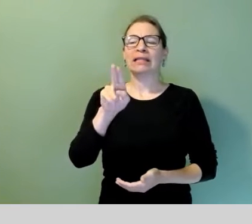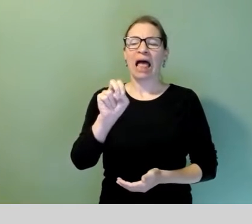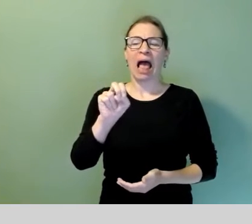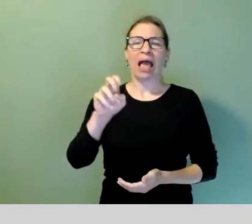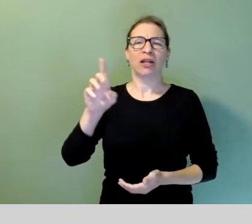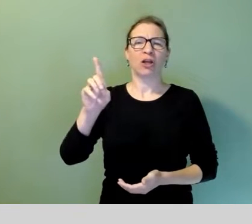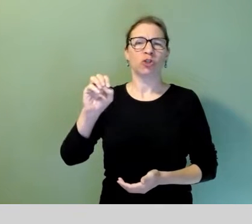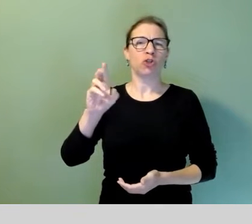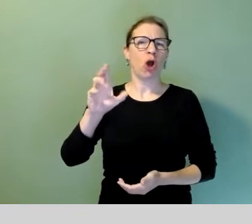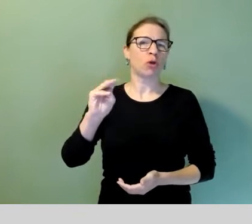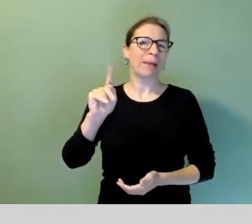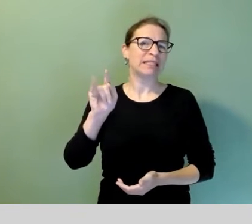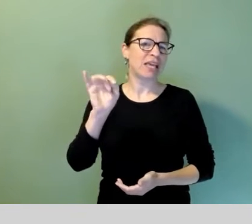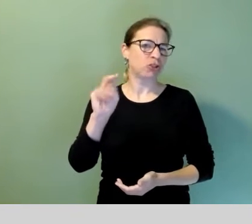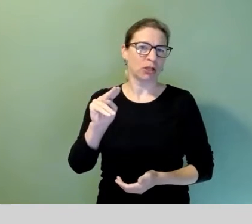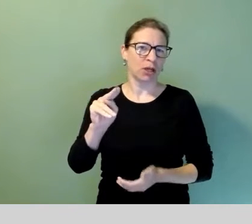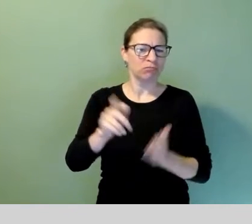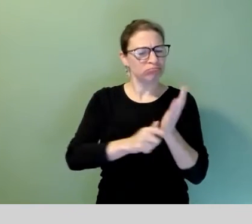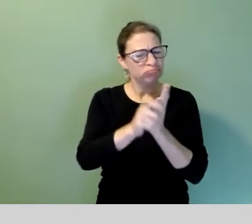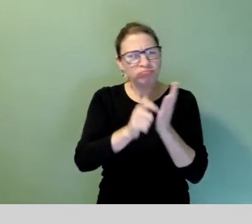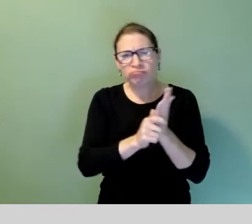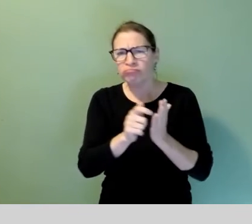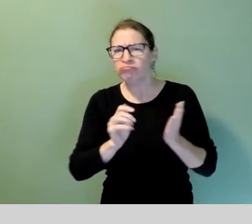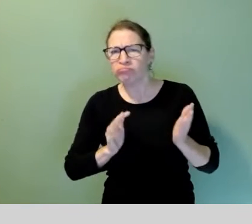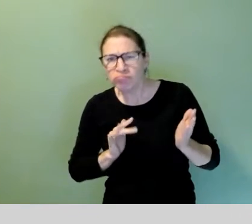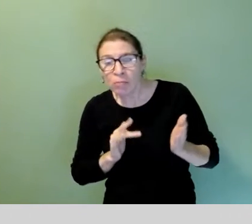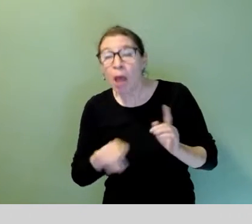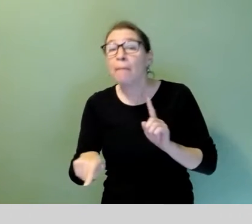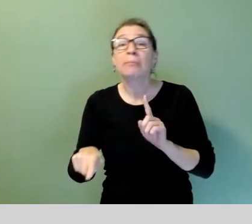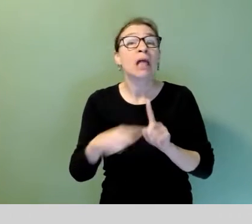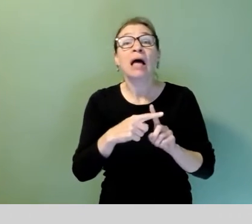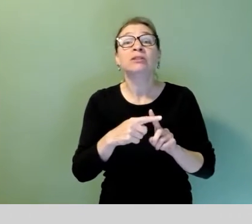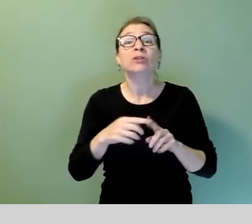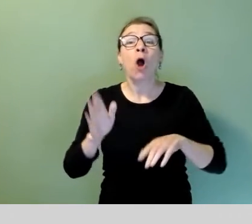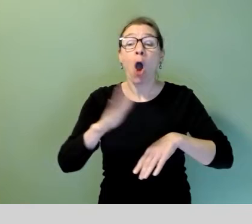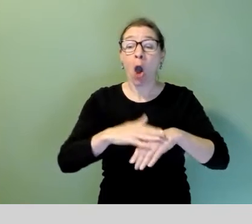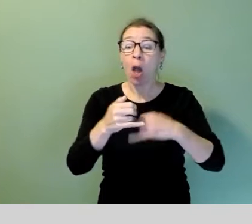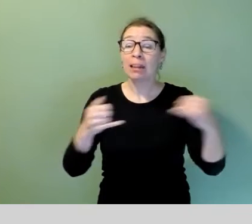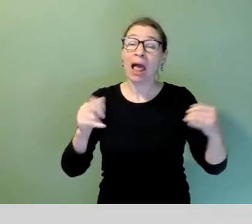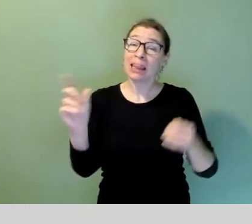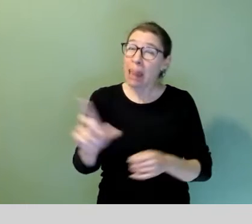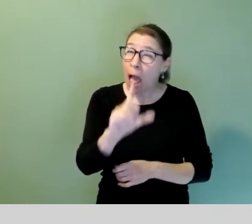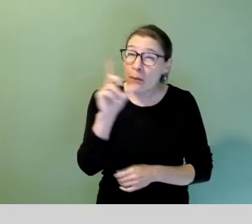and also a great online library and gallery that, not only displays its capabilities